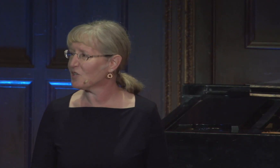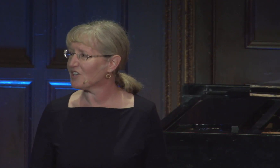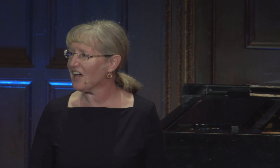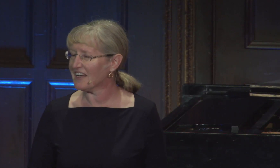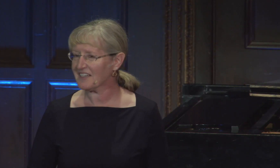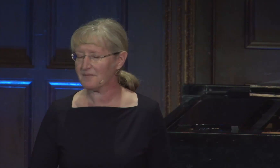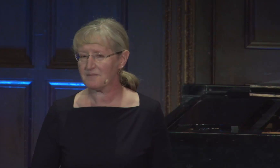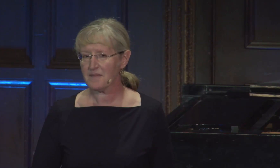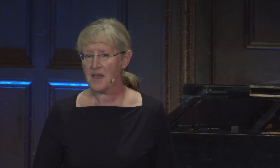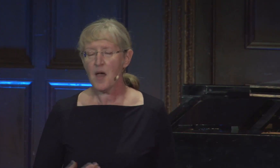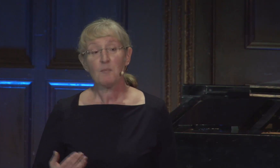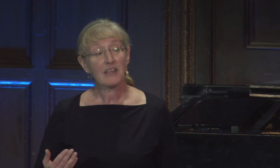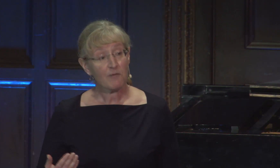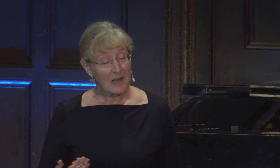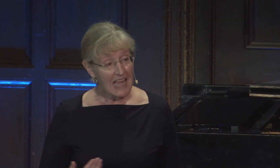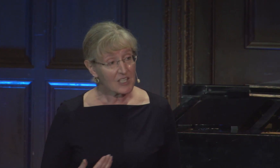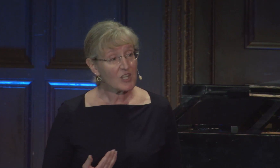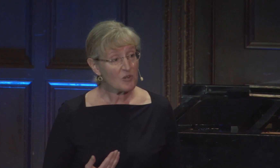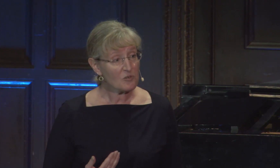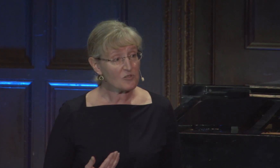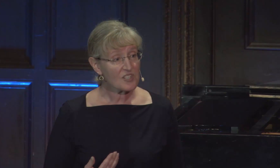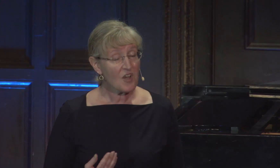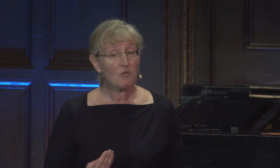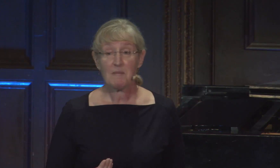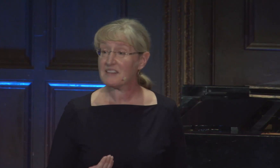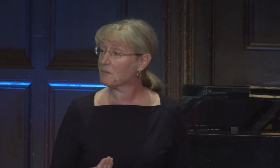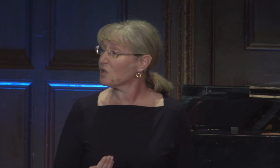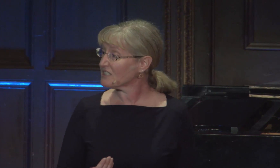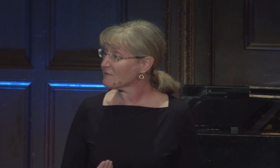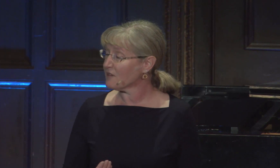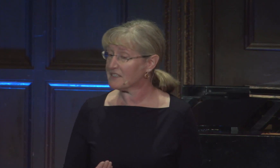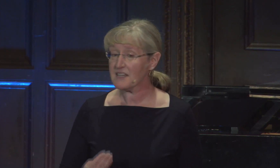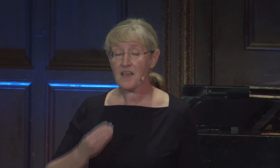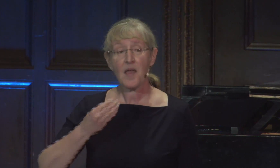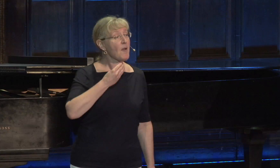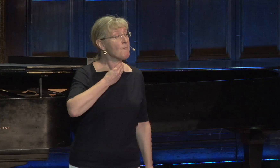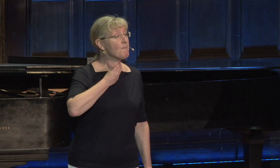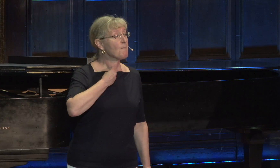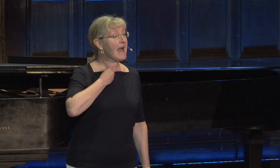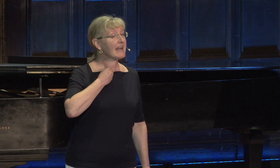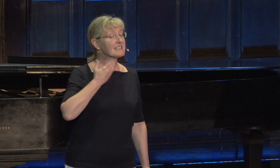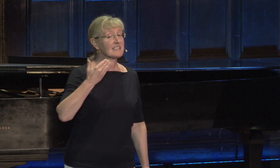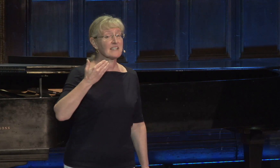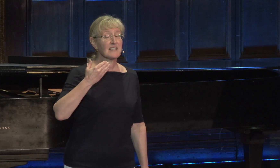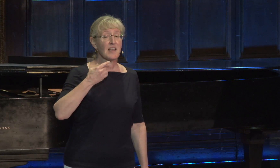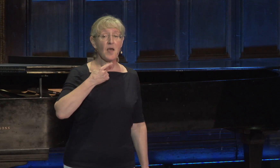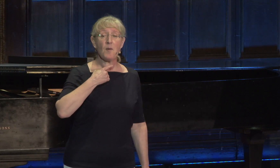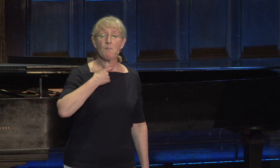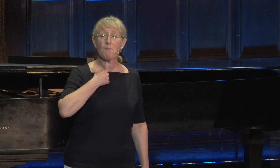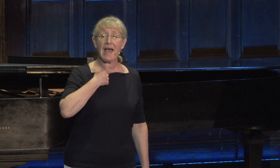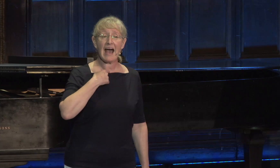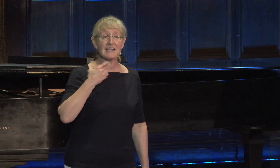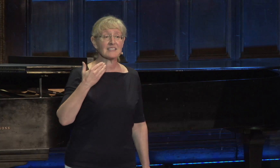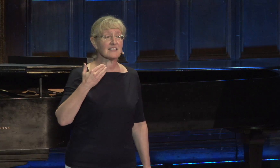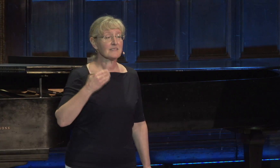They look alike. But if we add cues, we make them look different. Bat. Pat.